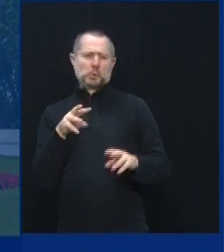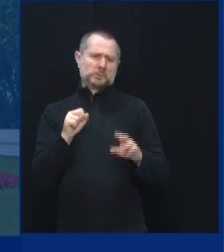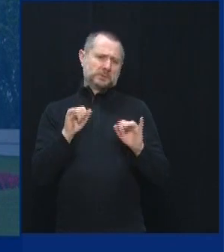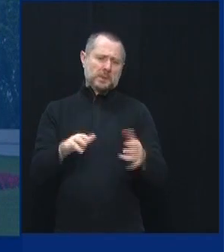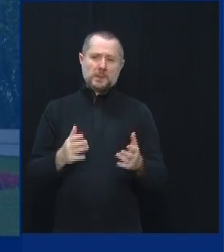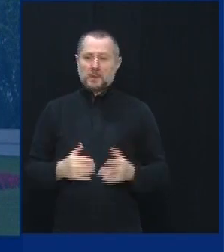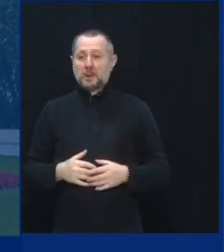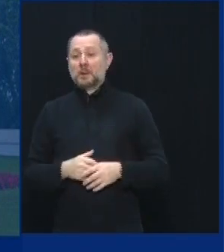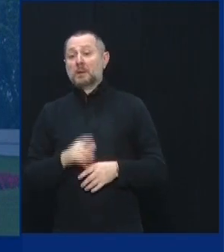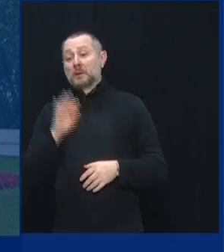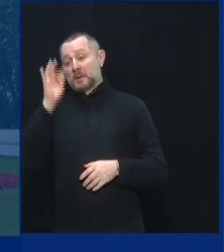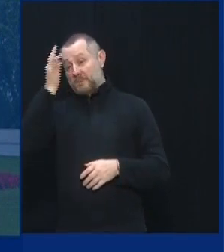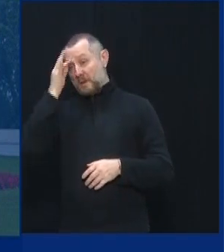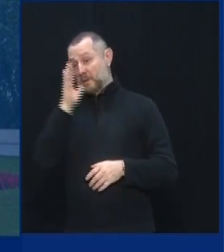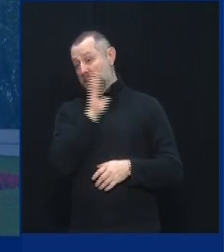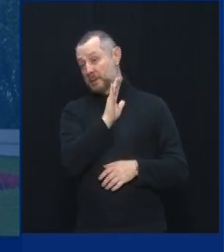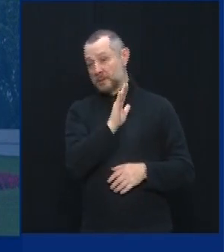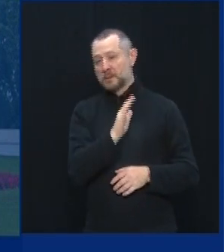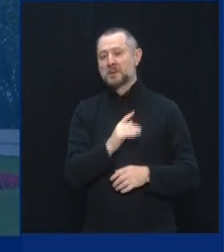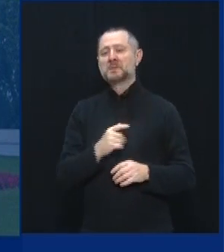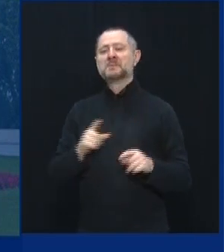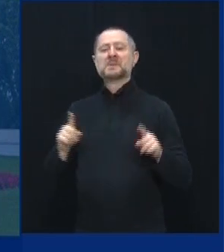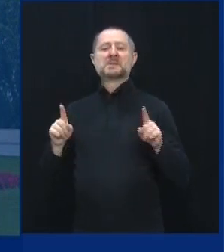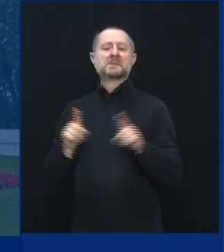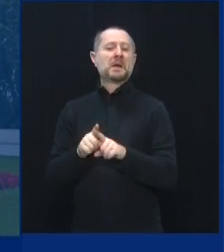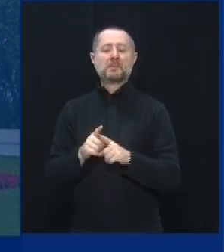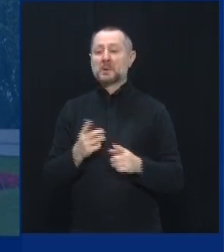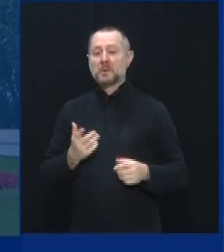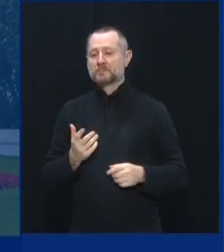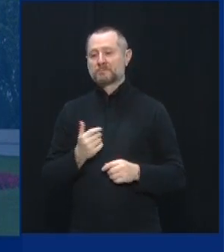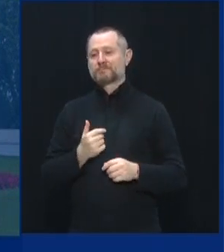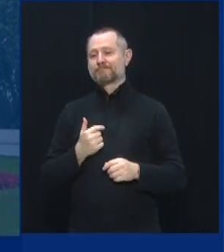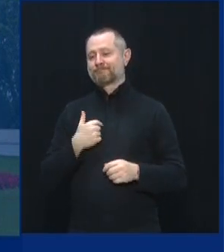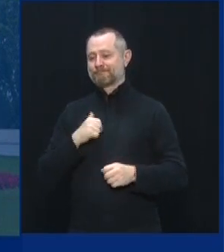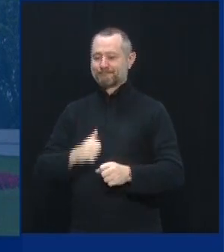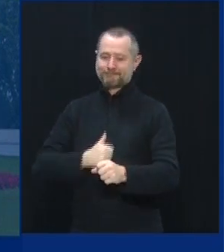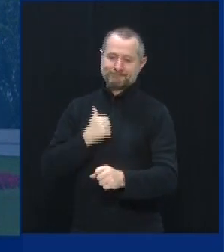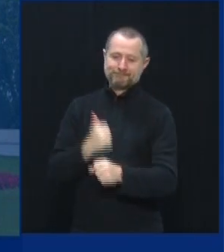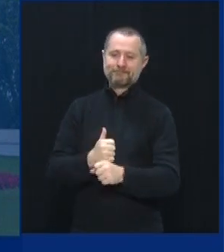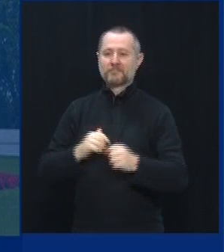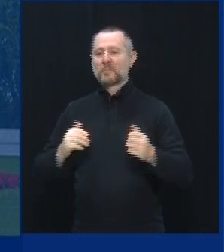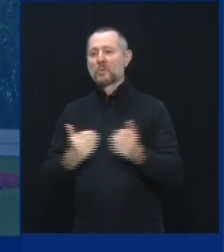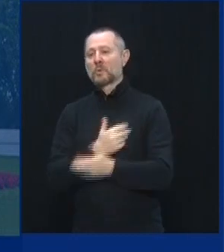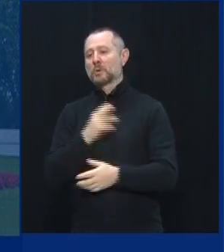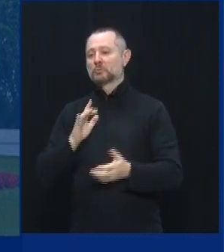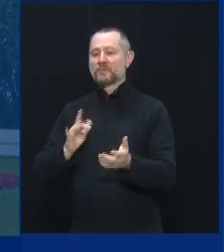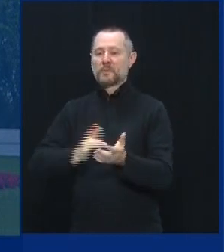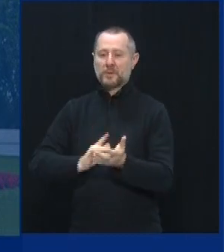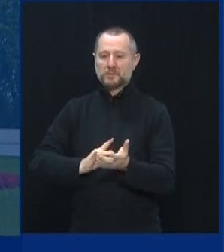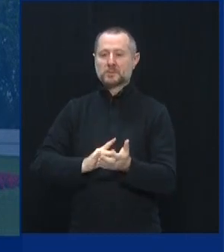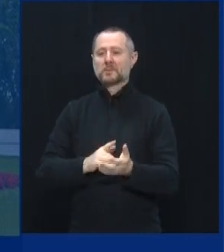ROUNDED TO 20%. SO THAT'S GOOD NEWS.